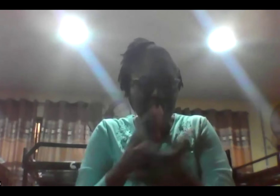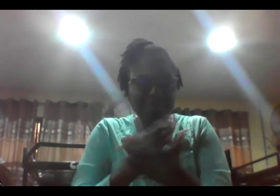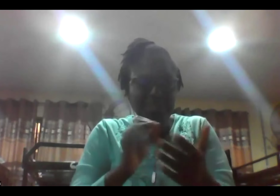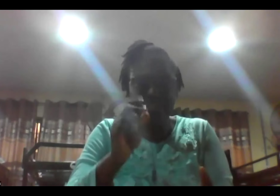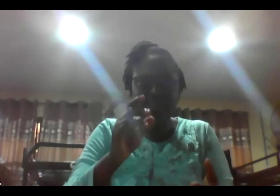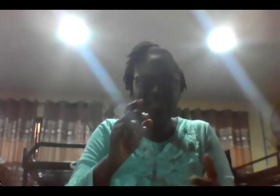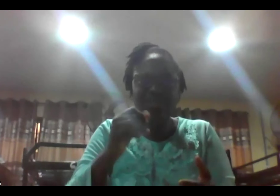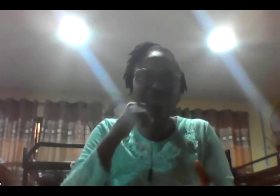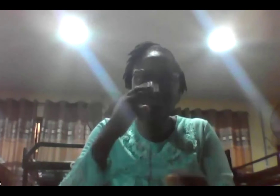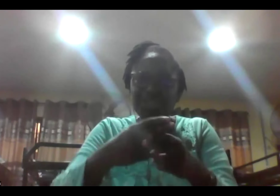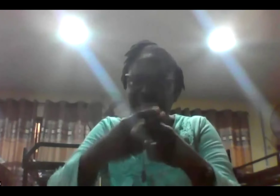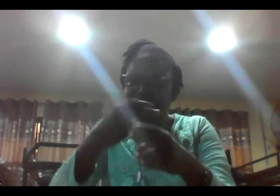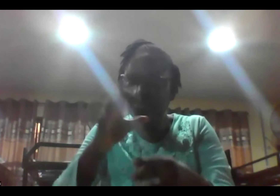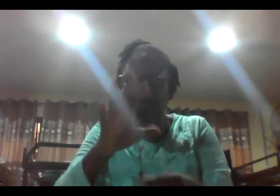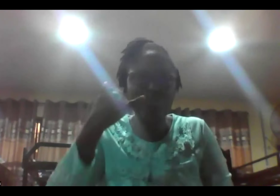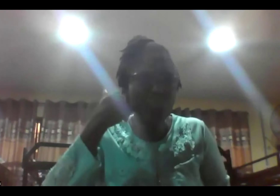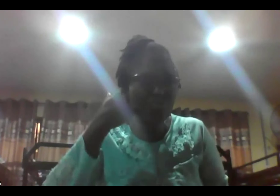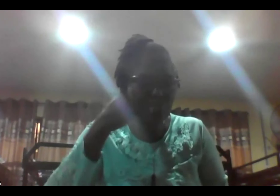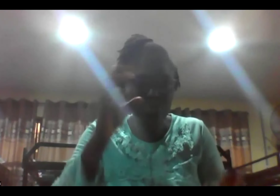There, you just tap on it.